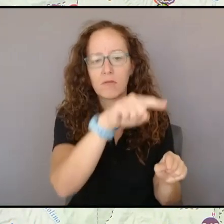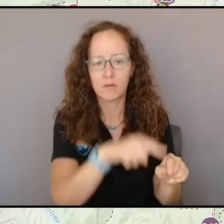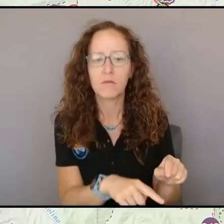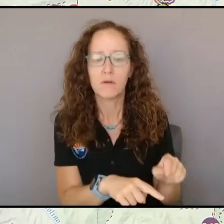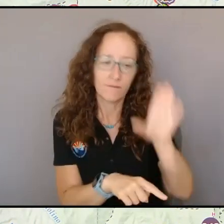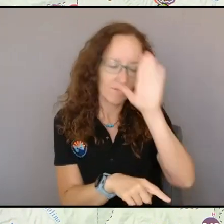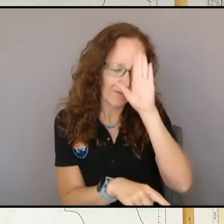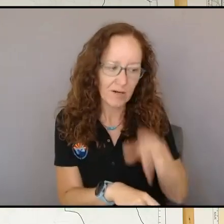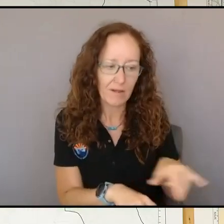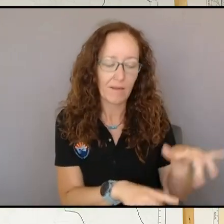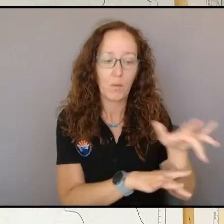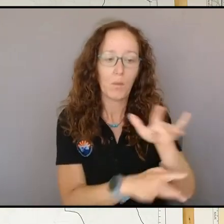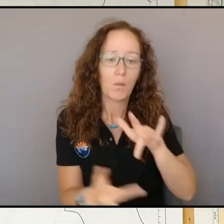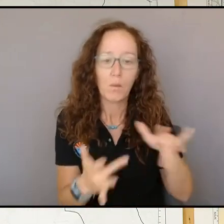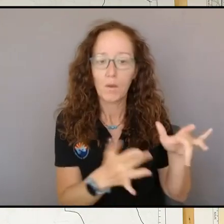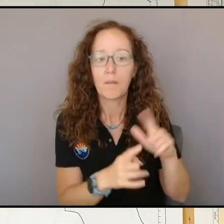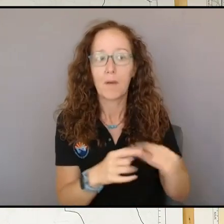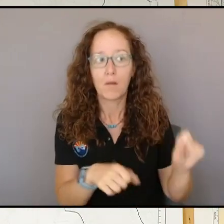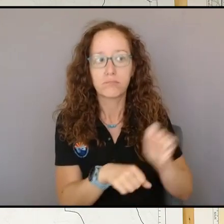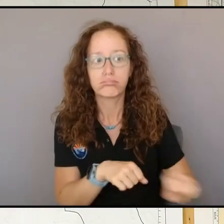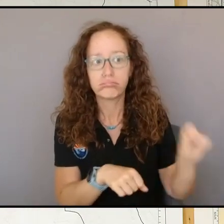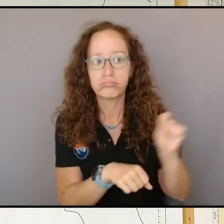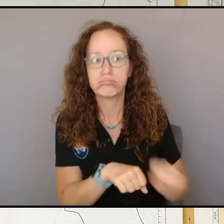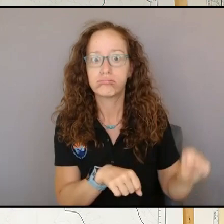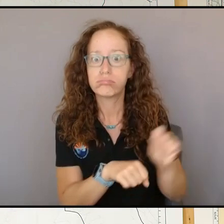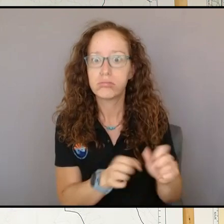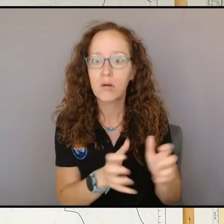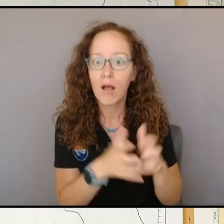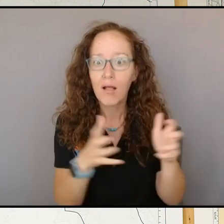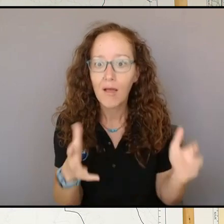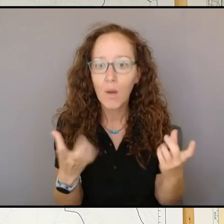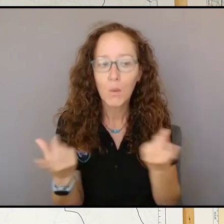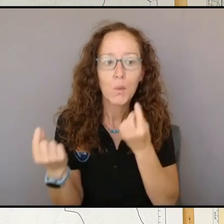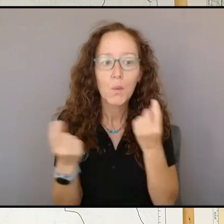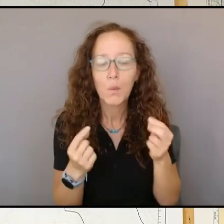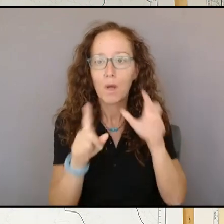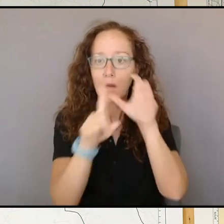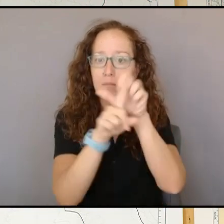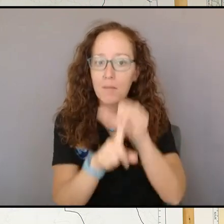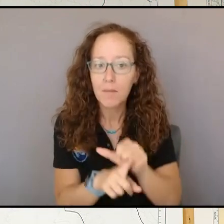work done and just we have fencing supplies. We